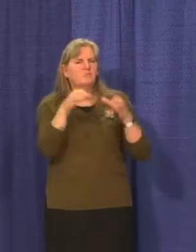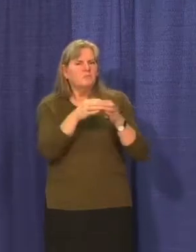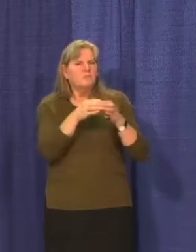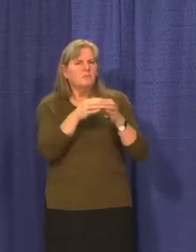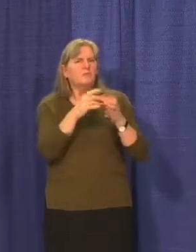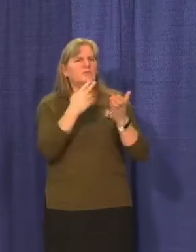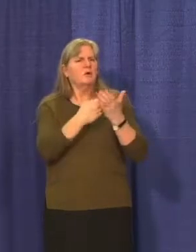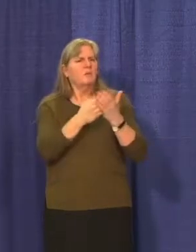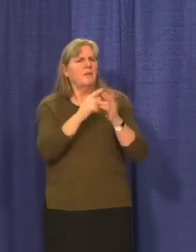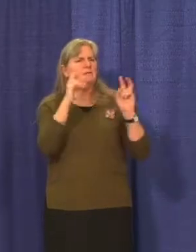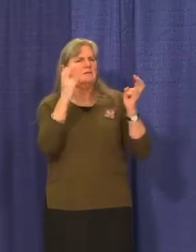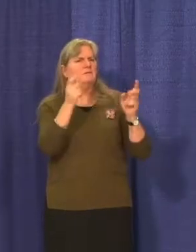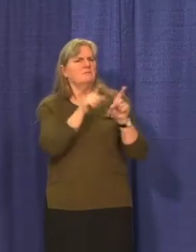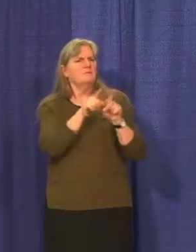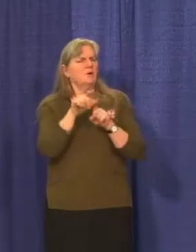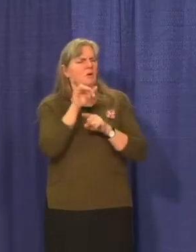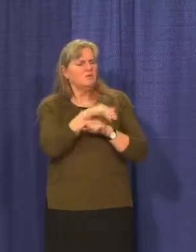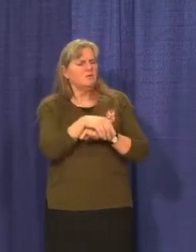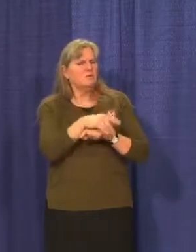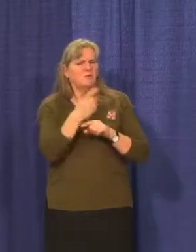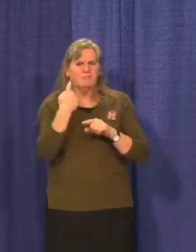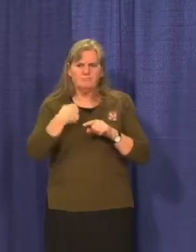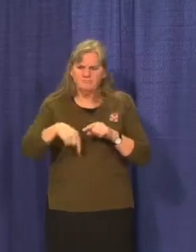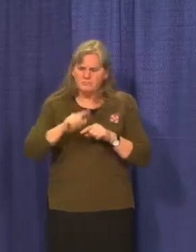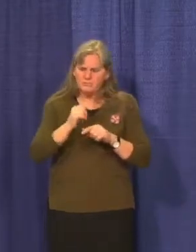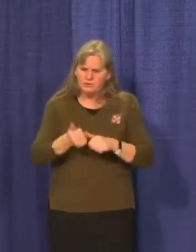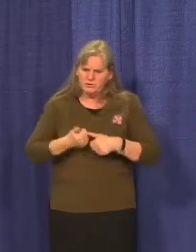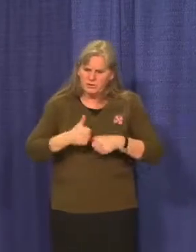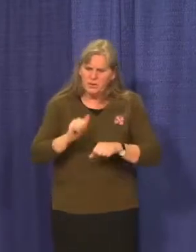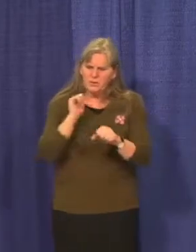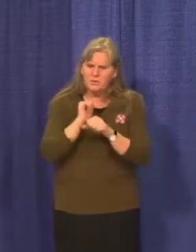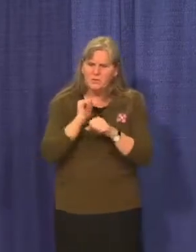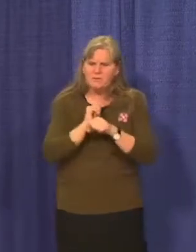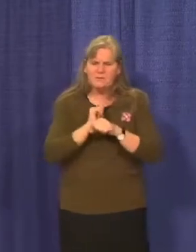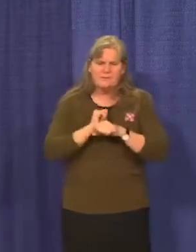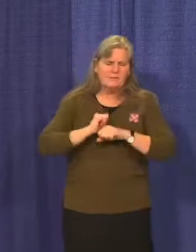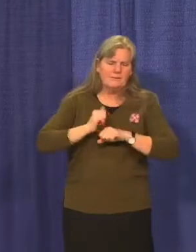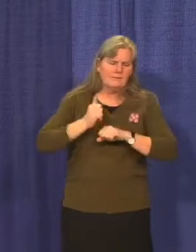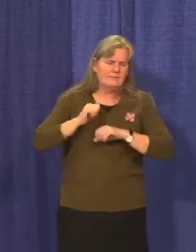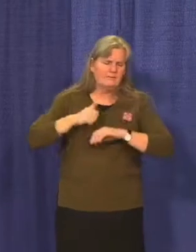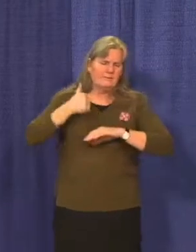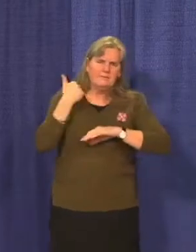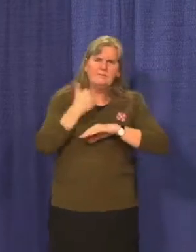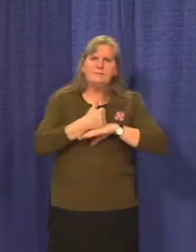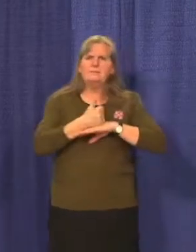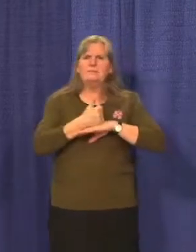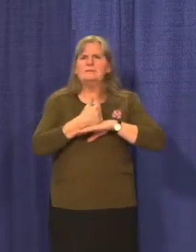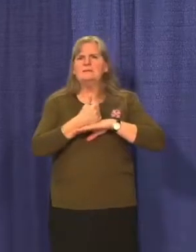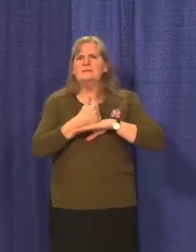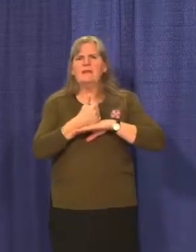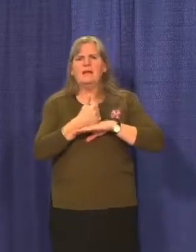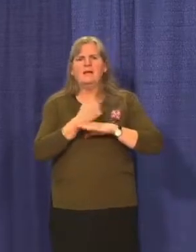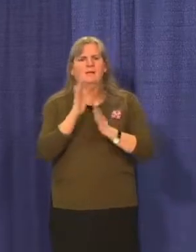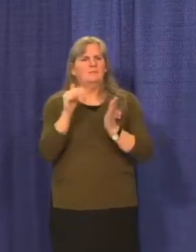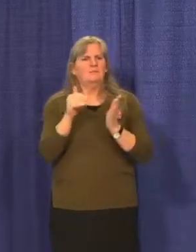situation. We really have been working hard to make these clinics accessible for those Yukoners who want to